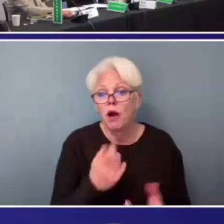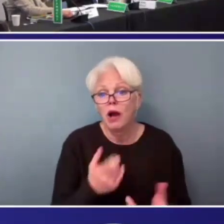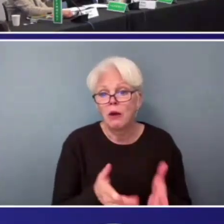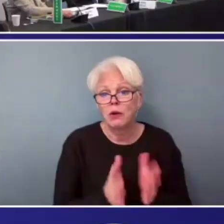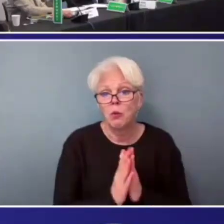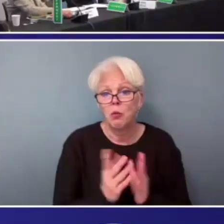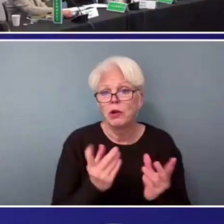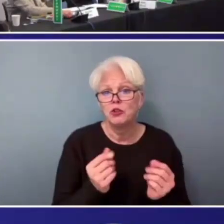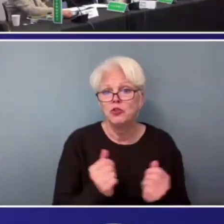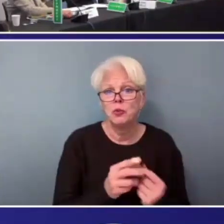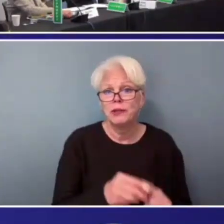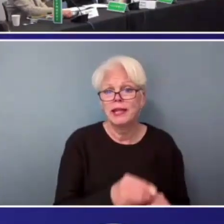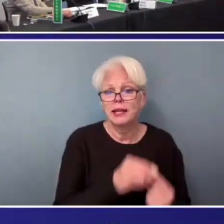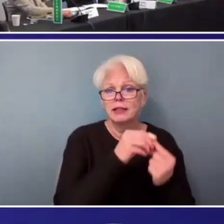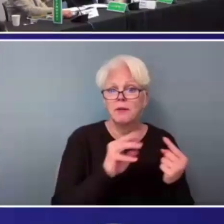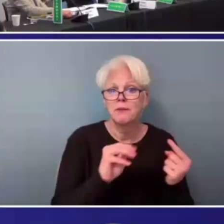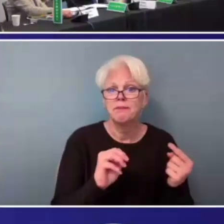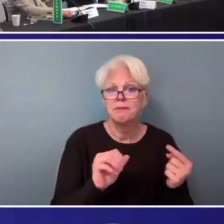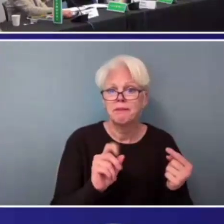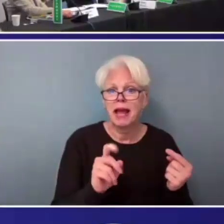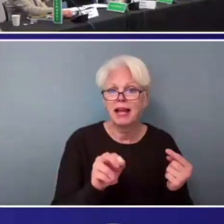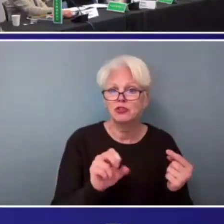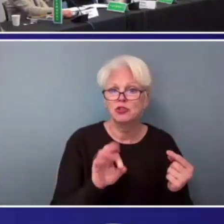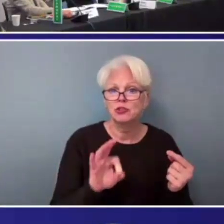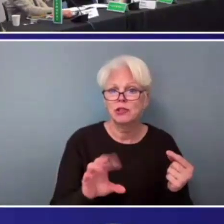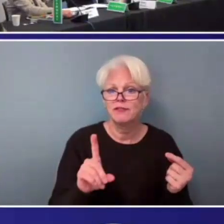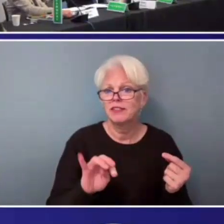Jow do you sort of justify that if you also require doctor?